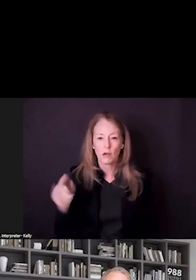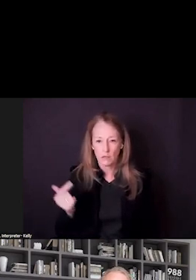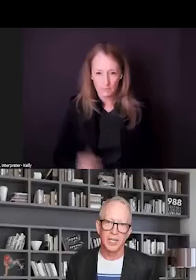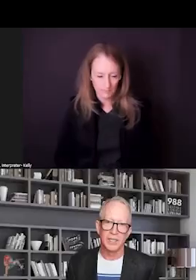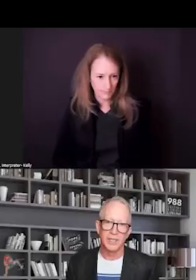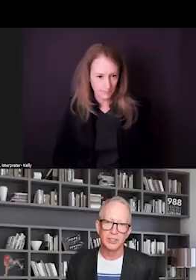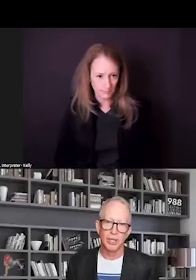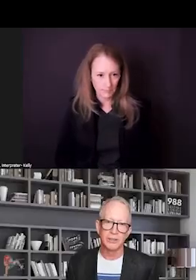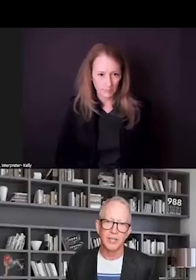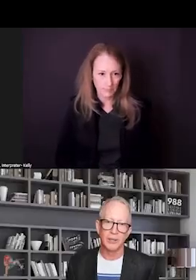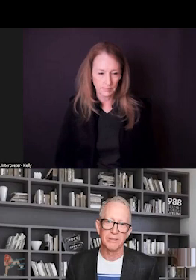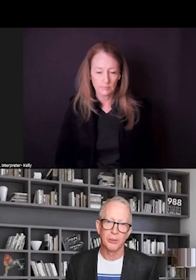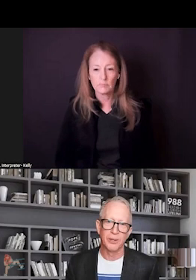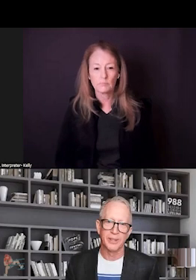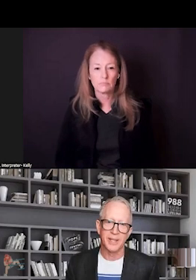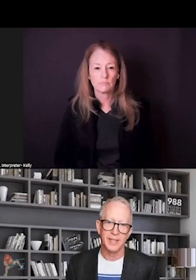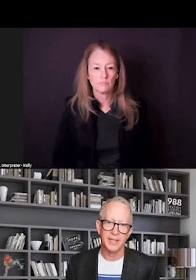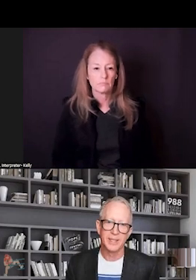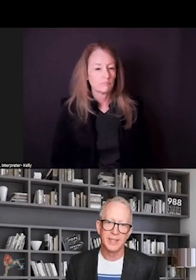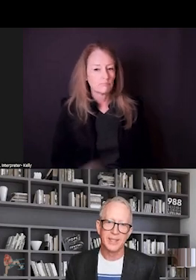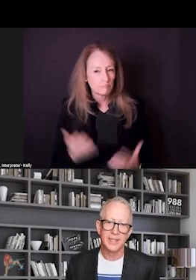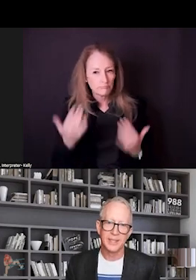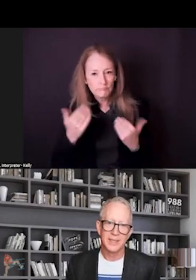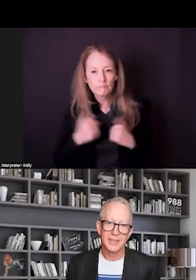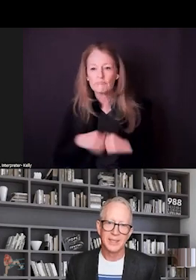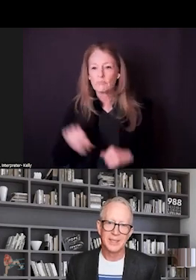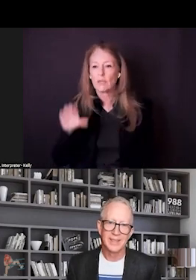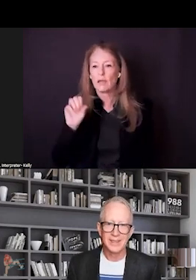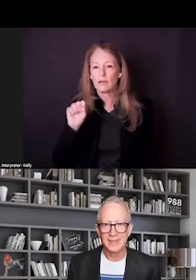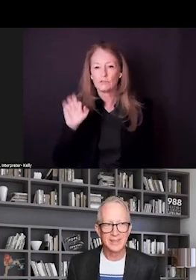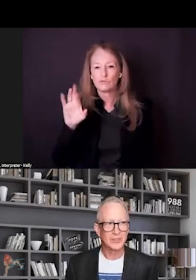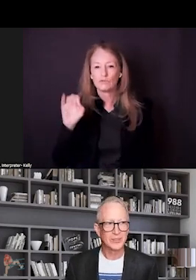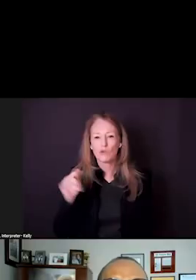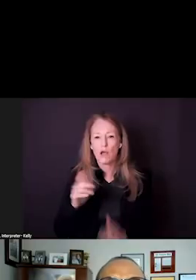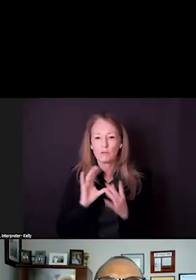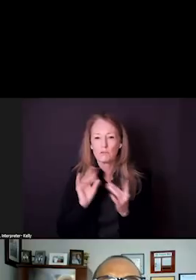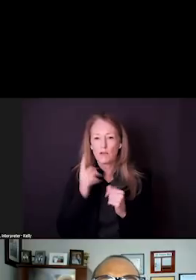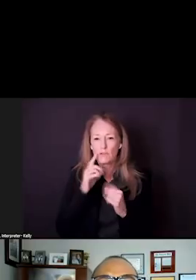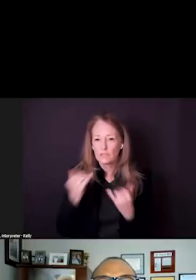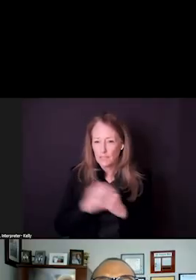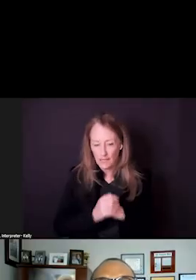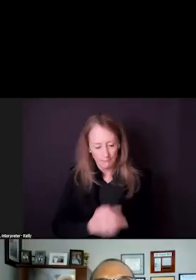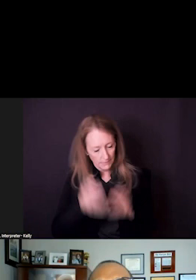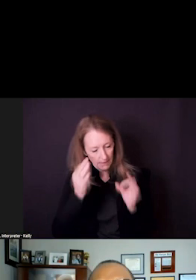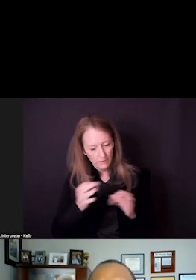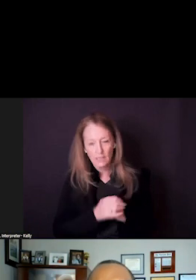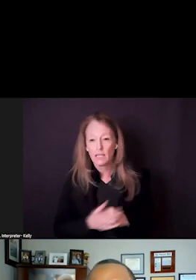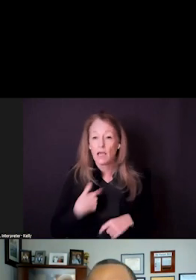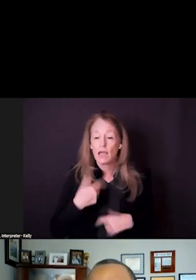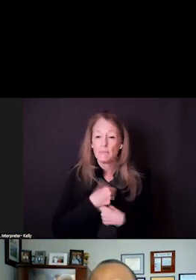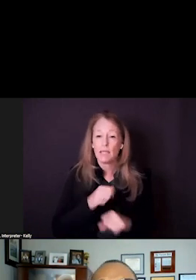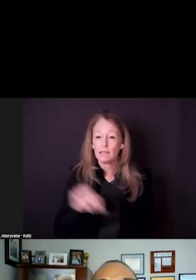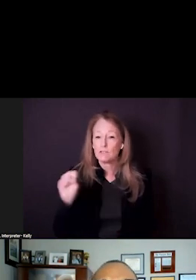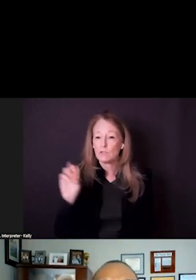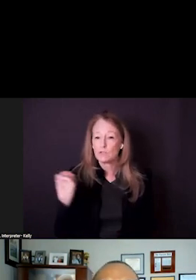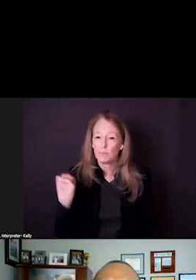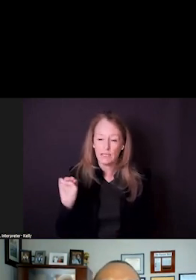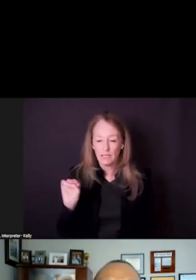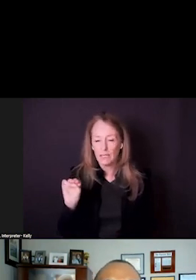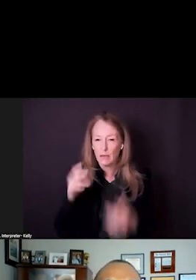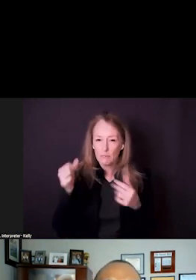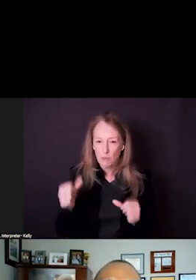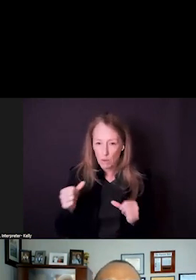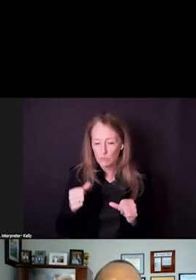LET'S HEAR A STRONG TALK FOR THE DAY. >> I MADE A SOCIAL MEDIA POST, AS I DO EVERY